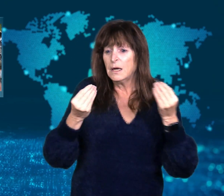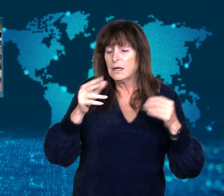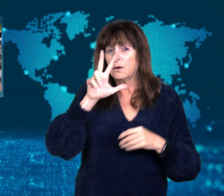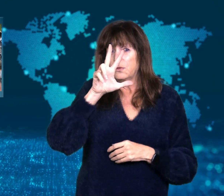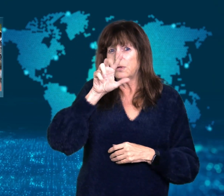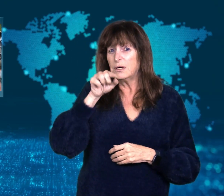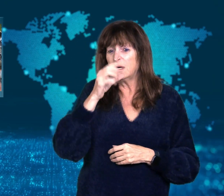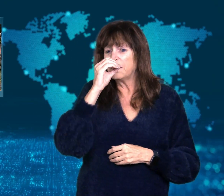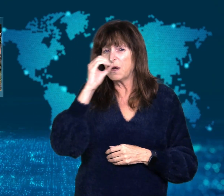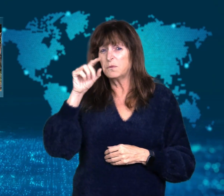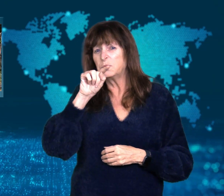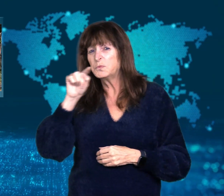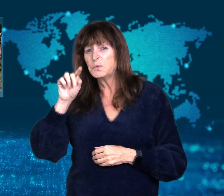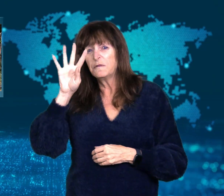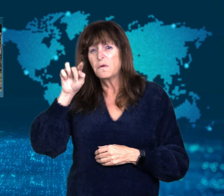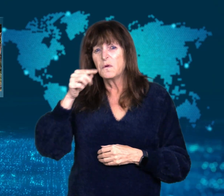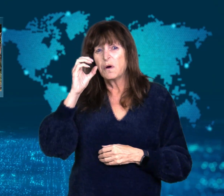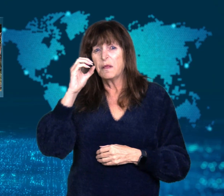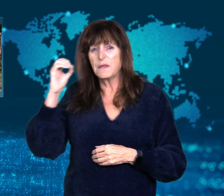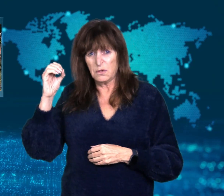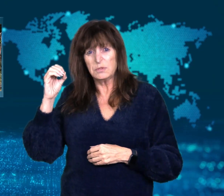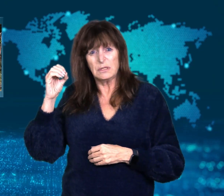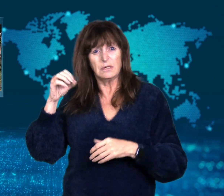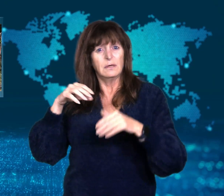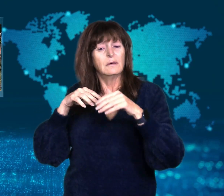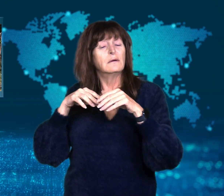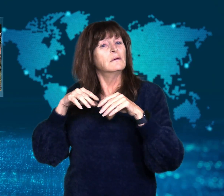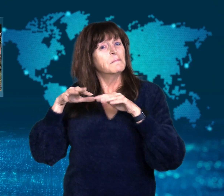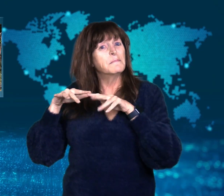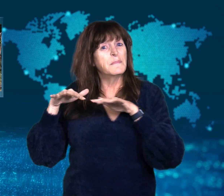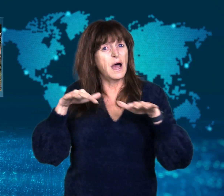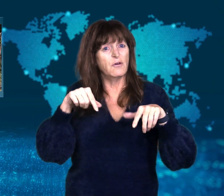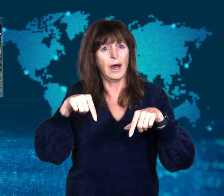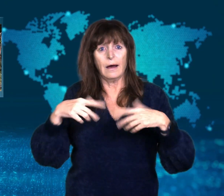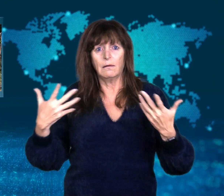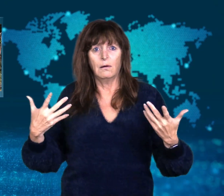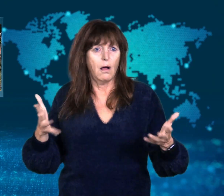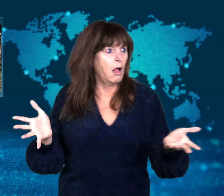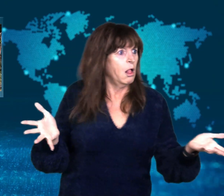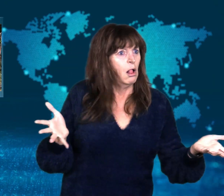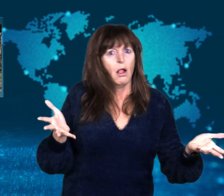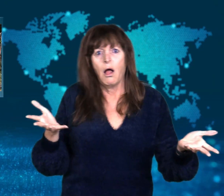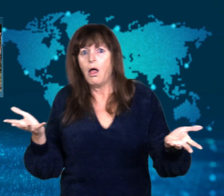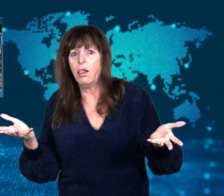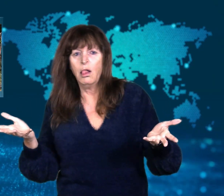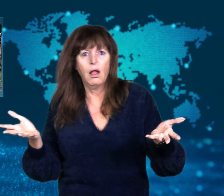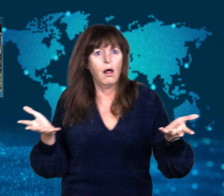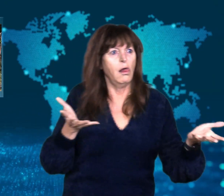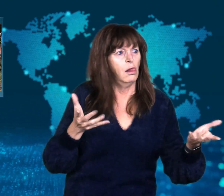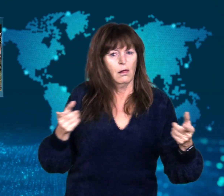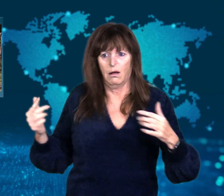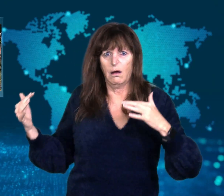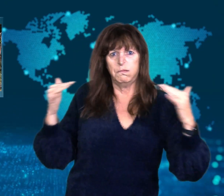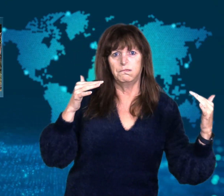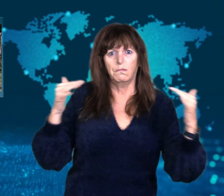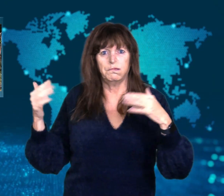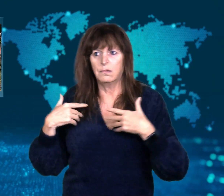As many as 3,000 to 4,000 migrants are trapped at the border between